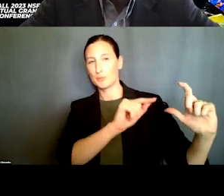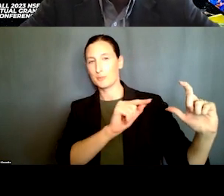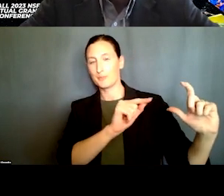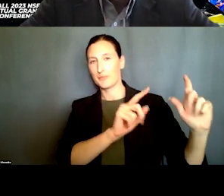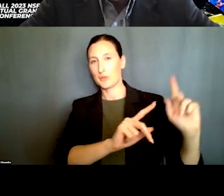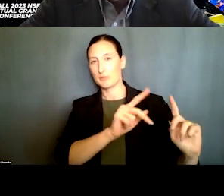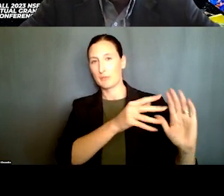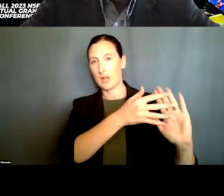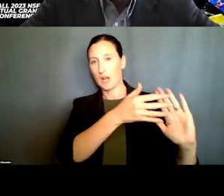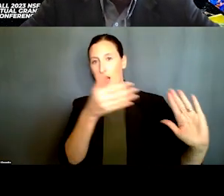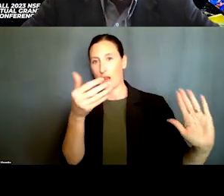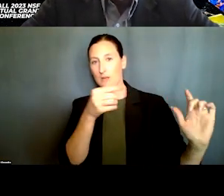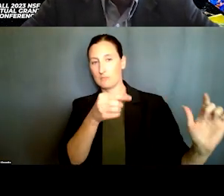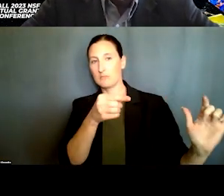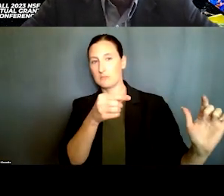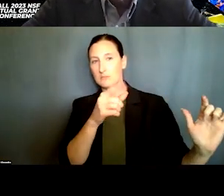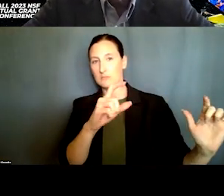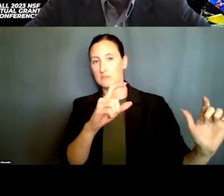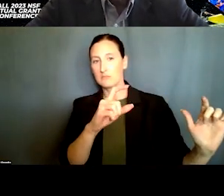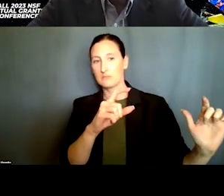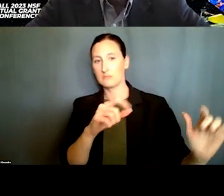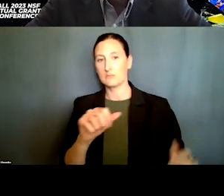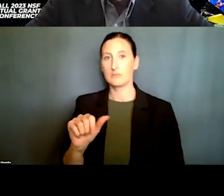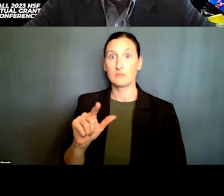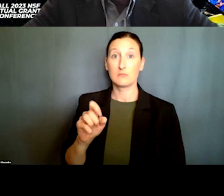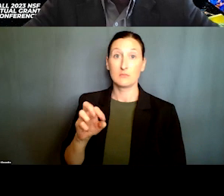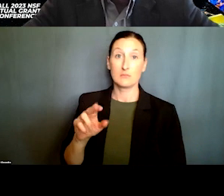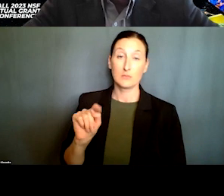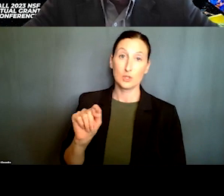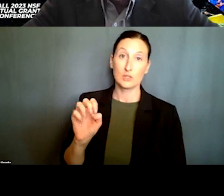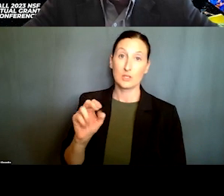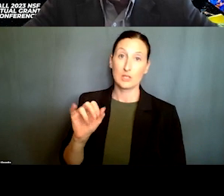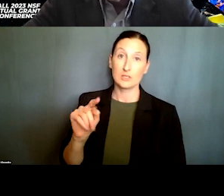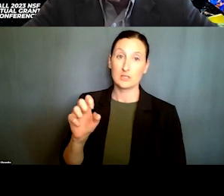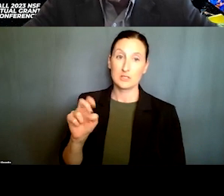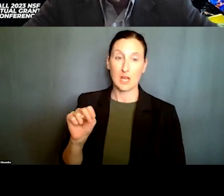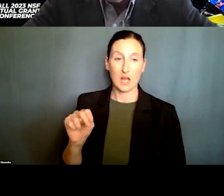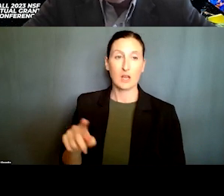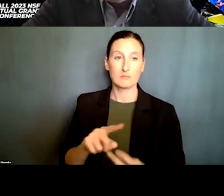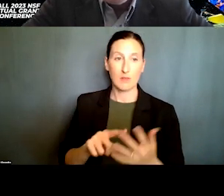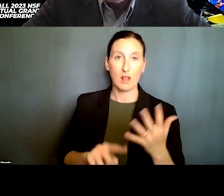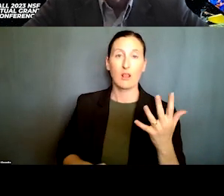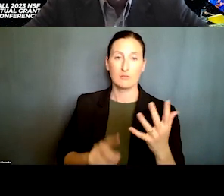Hendrik Lorentz, and Albert Einstein in the 20 century, the 1900s.